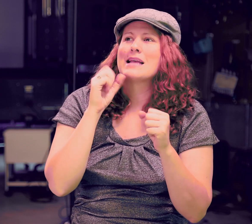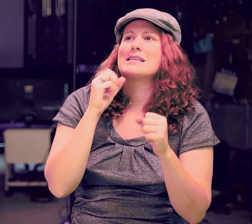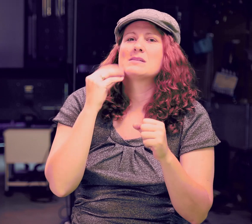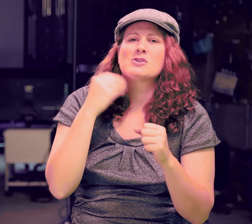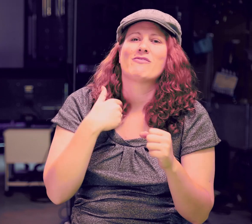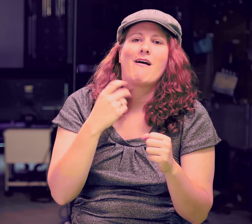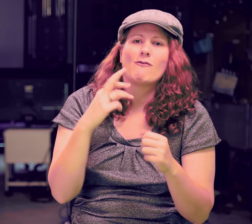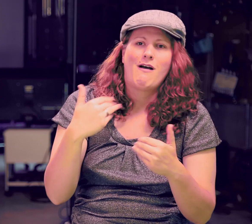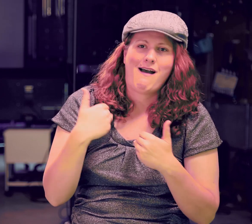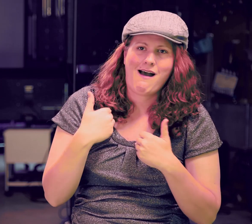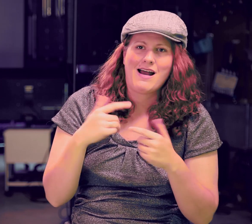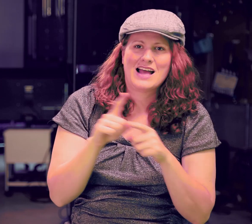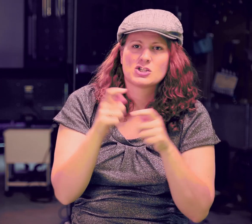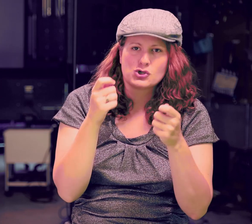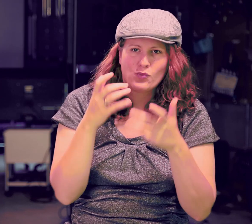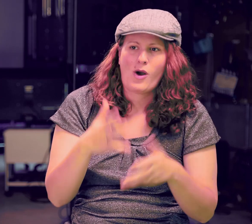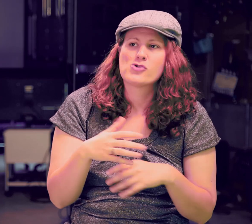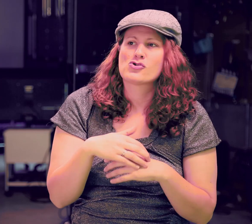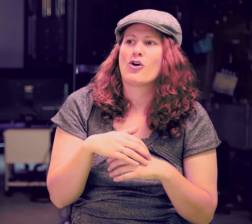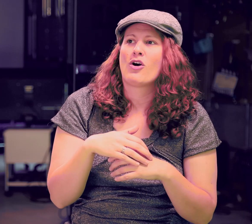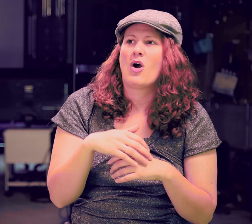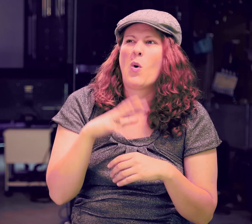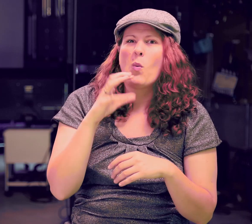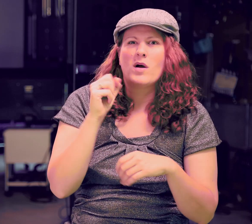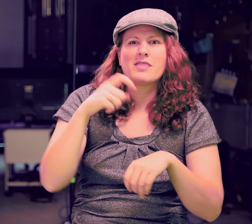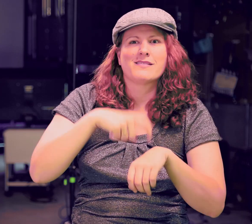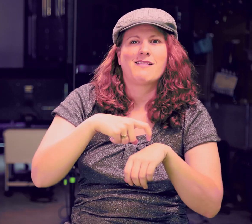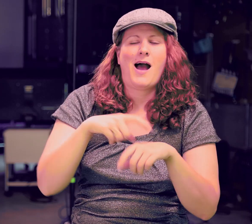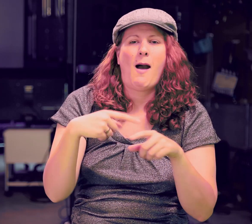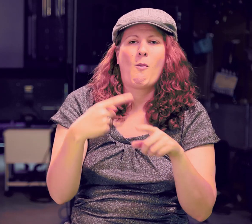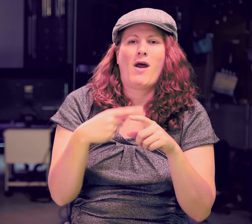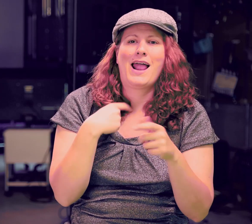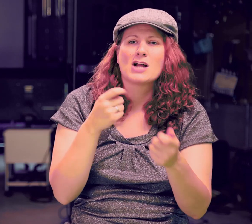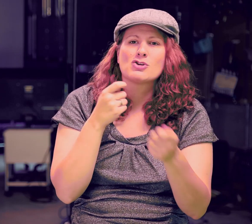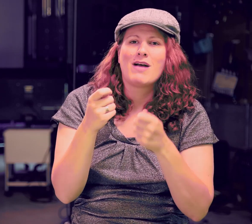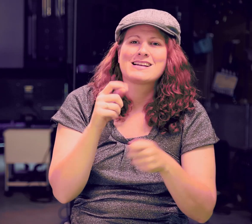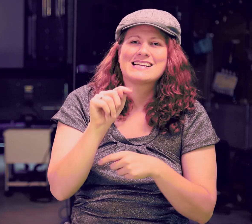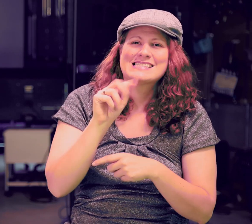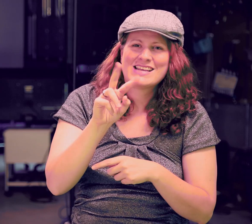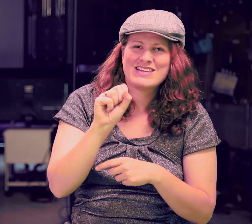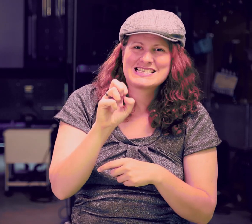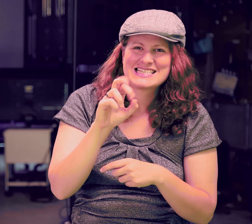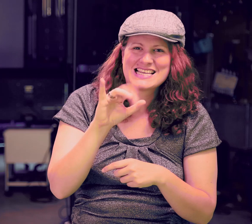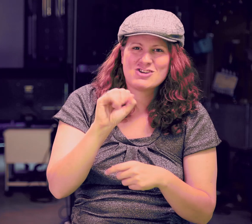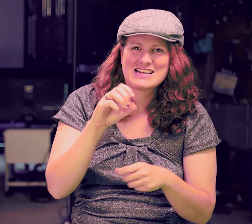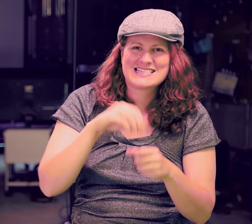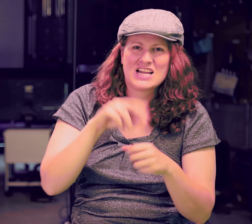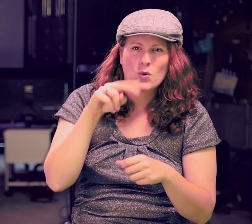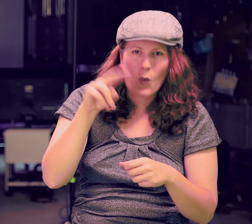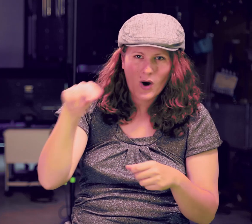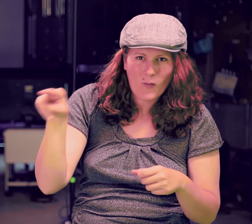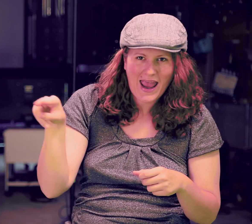one of my most amazing experience I've ever had as a film director was the time when I was directing a TV series in Norway.